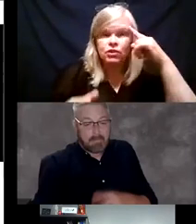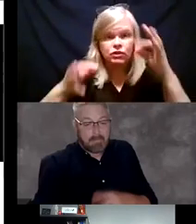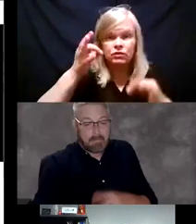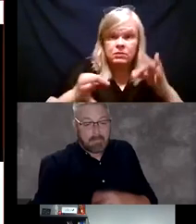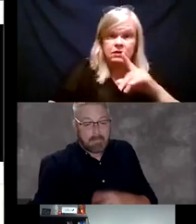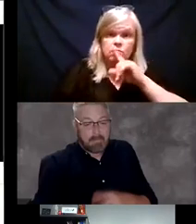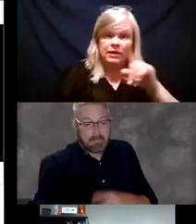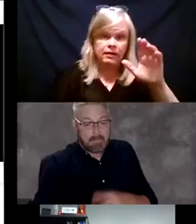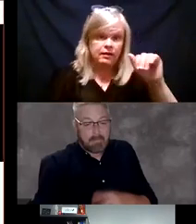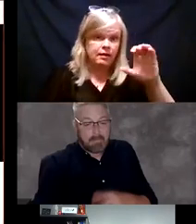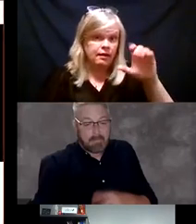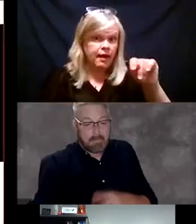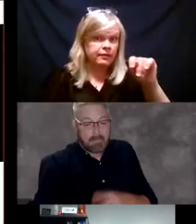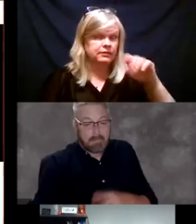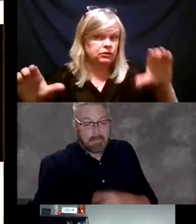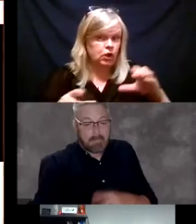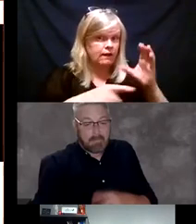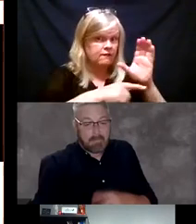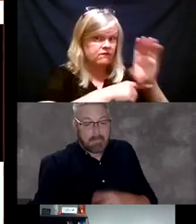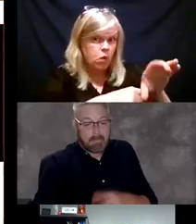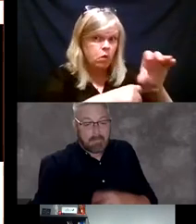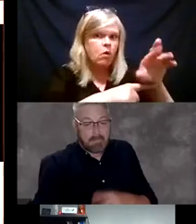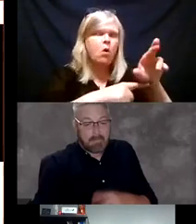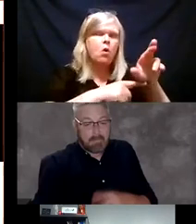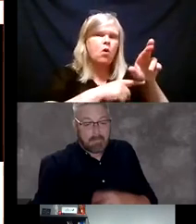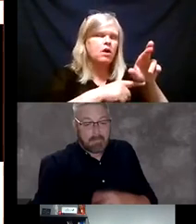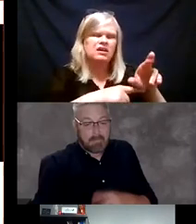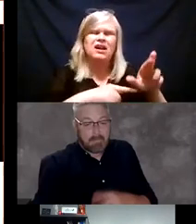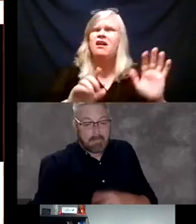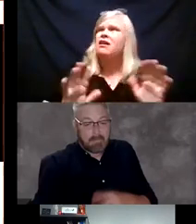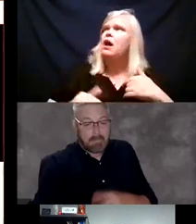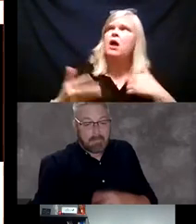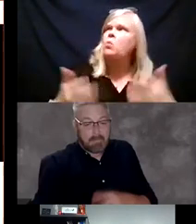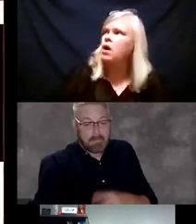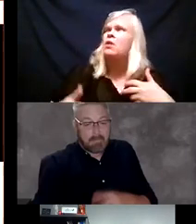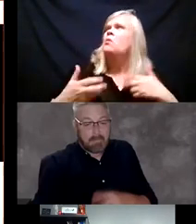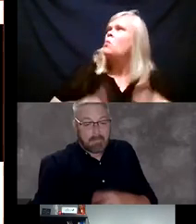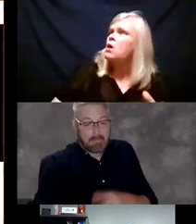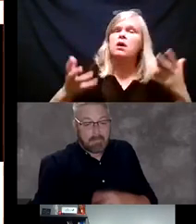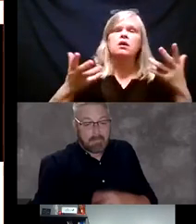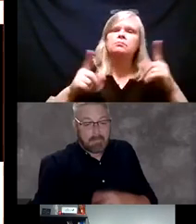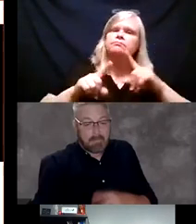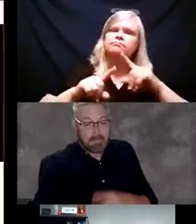OR NOT OR WHETHER IT'S DONE BY SOMEONE'S WILL OR NOT.